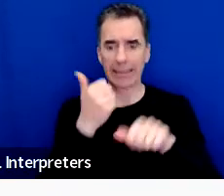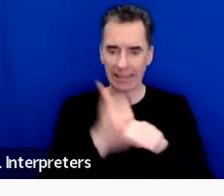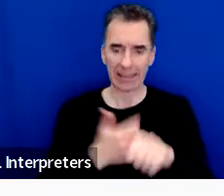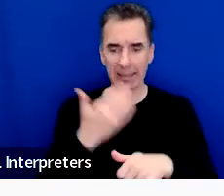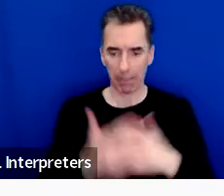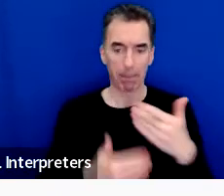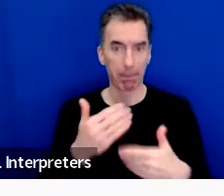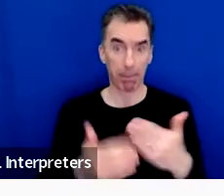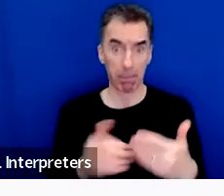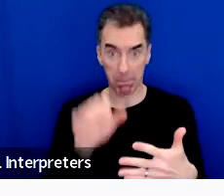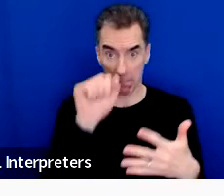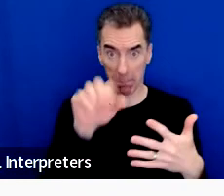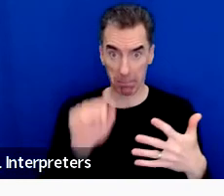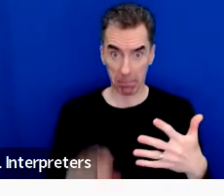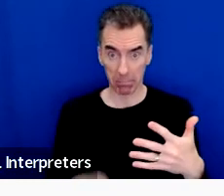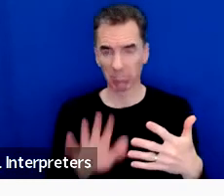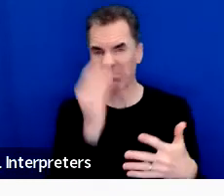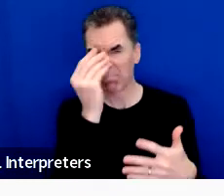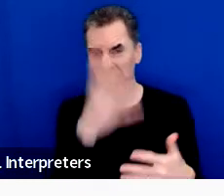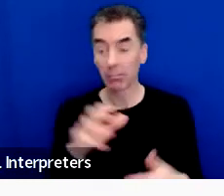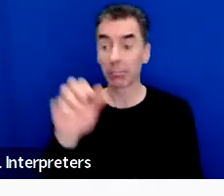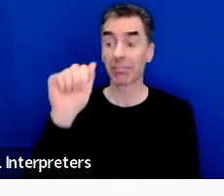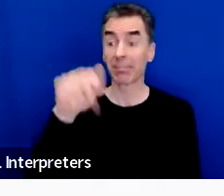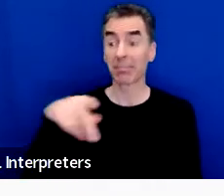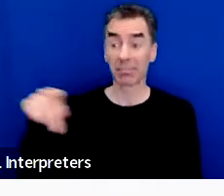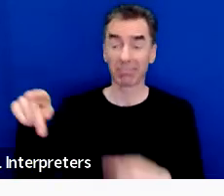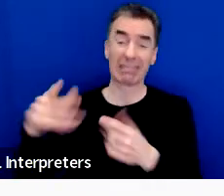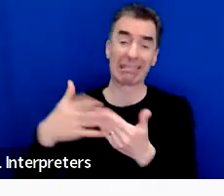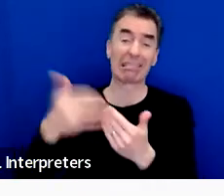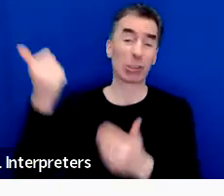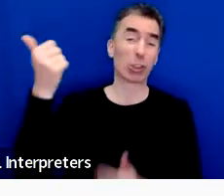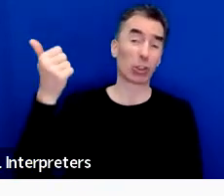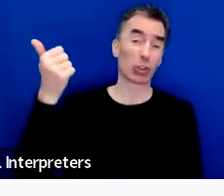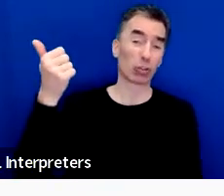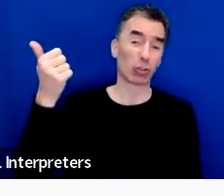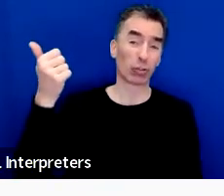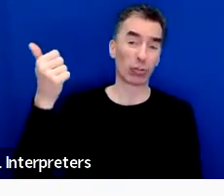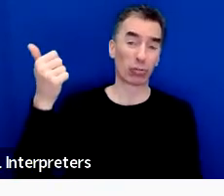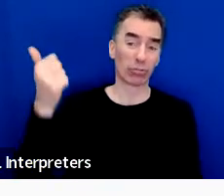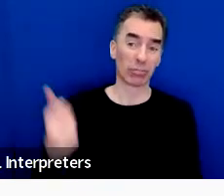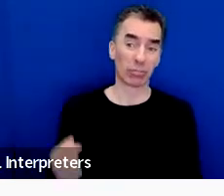find that the app is, in the long run, easier to use. I don't know what you've heard, Sam, on your end,